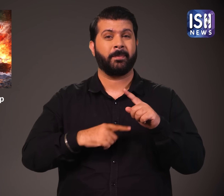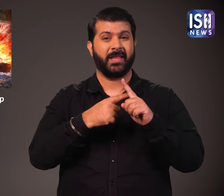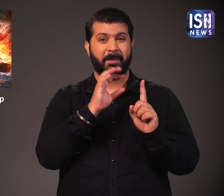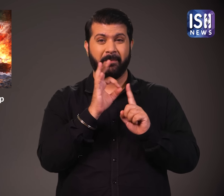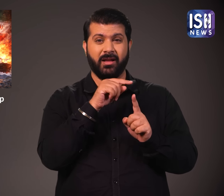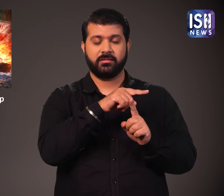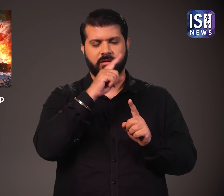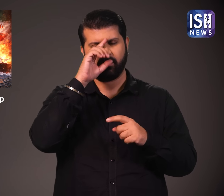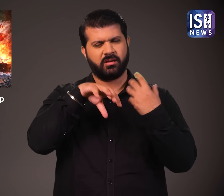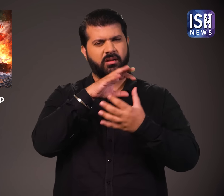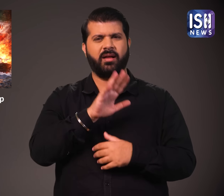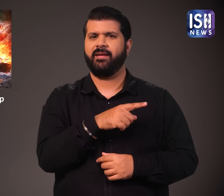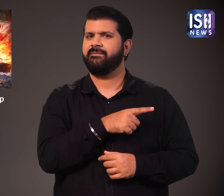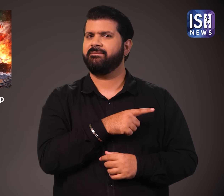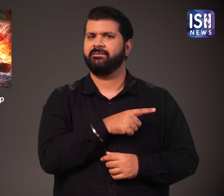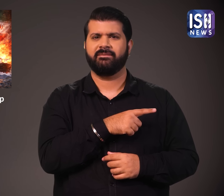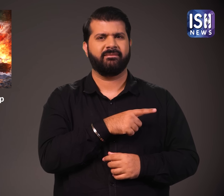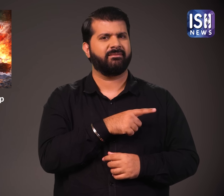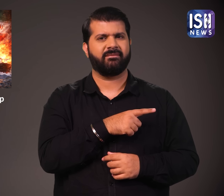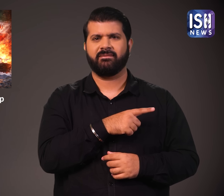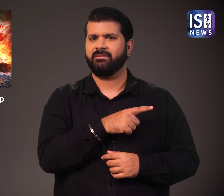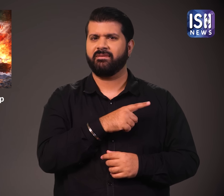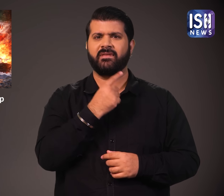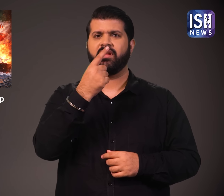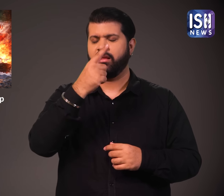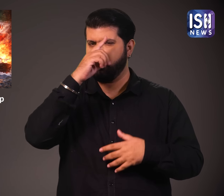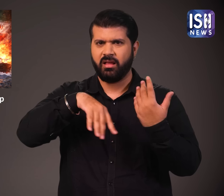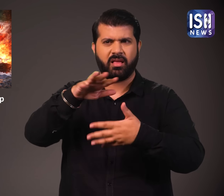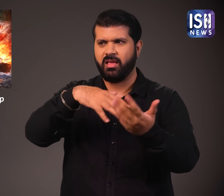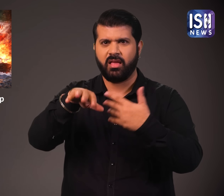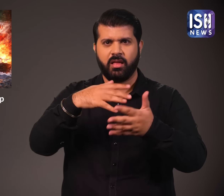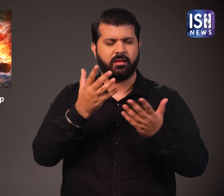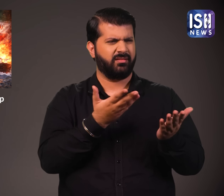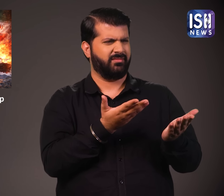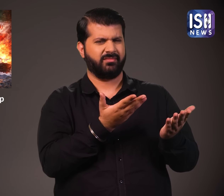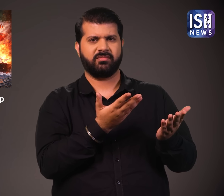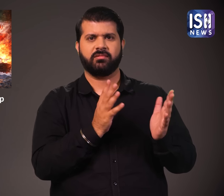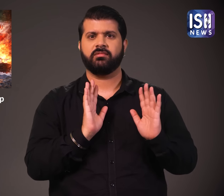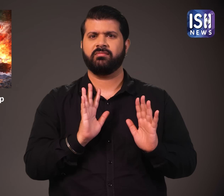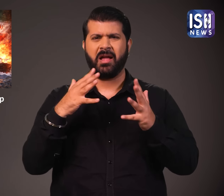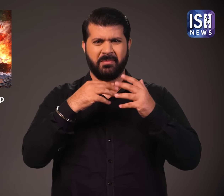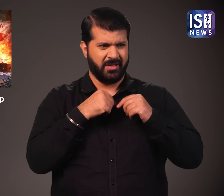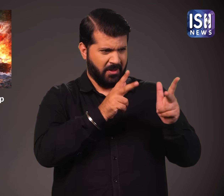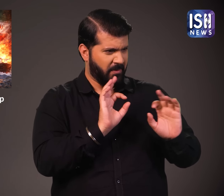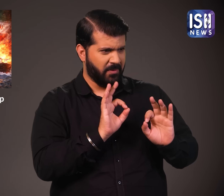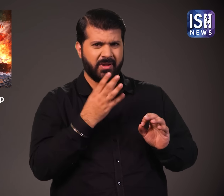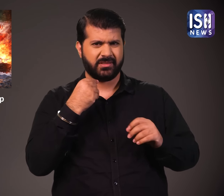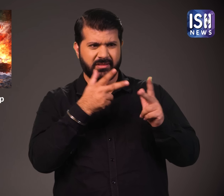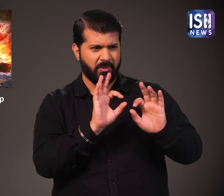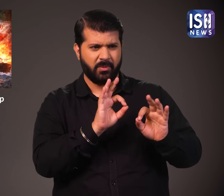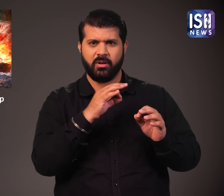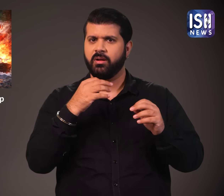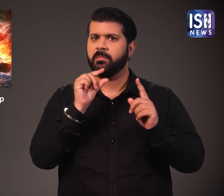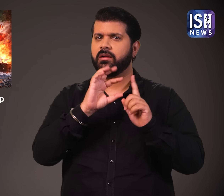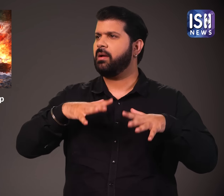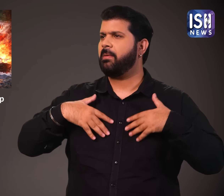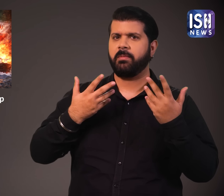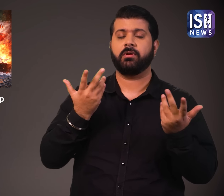Pakistan’s statements added to the confusion, as it claimed things that neither the U.S. nor Israel had officially said.